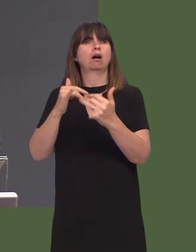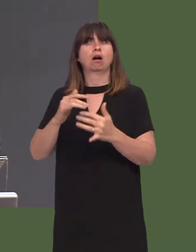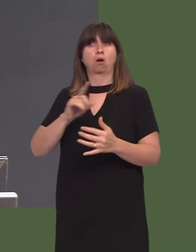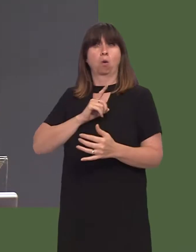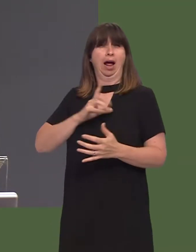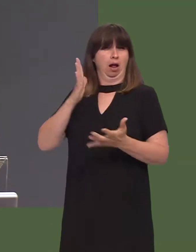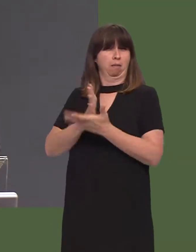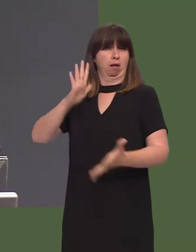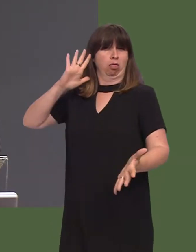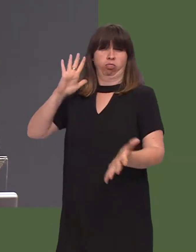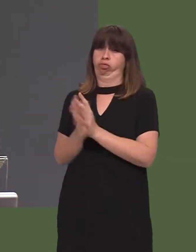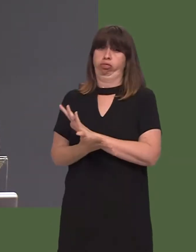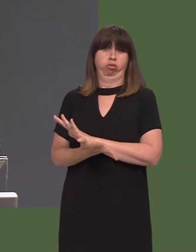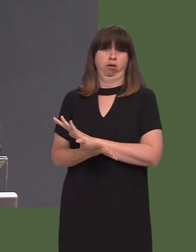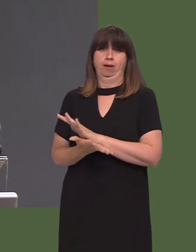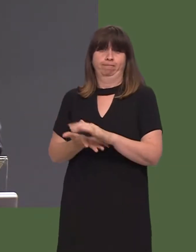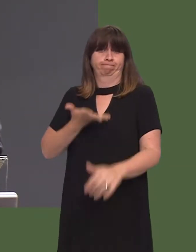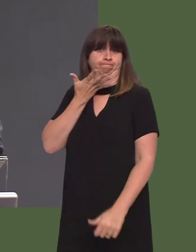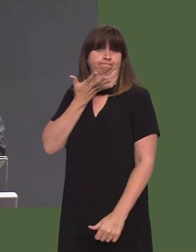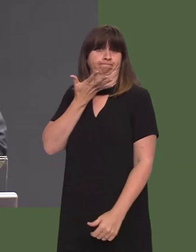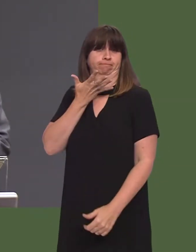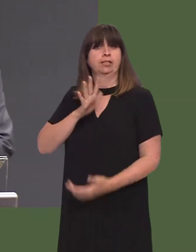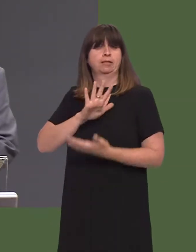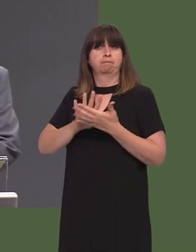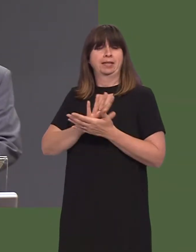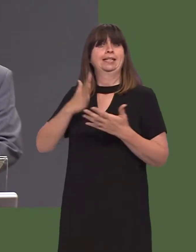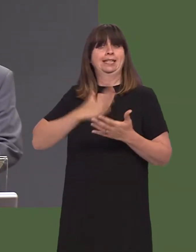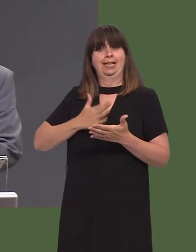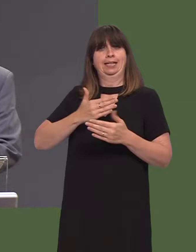is it not true that the magnitude of this blunder demands that the necessary checks